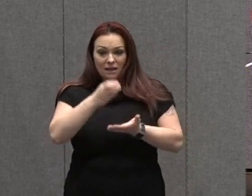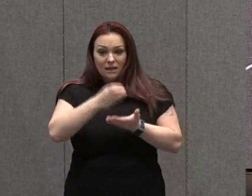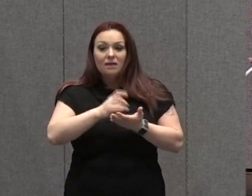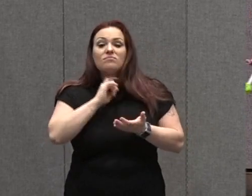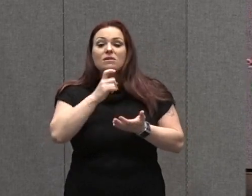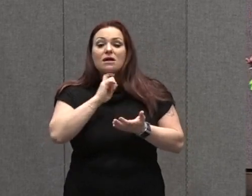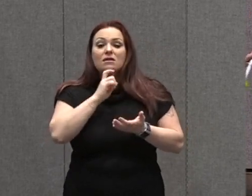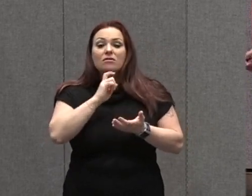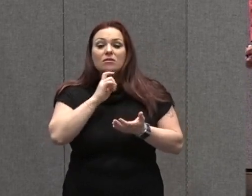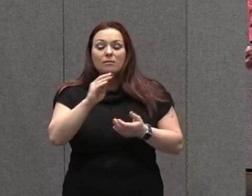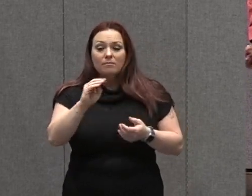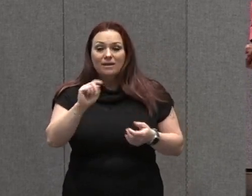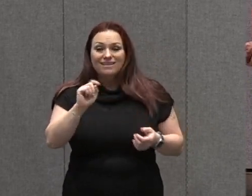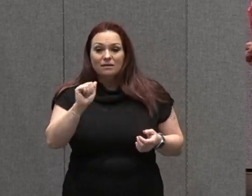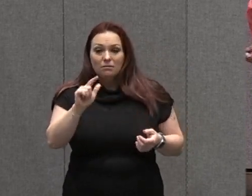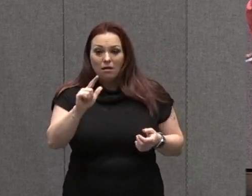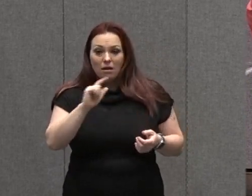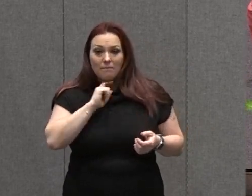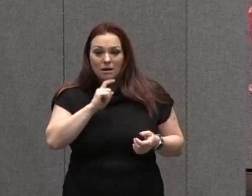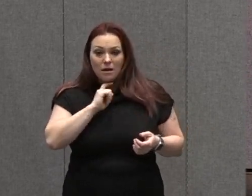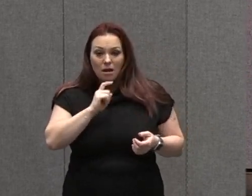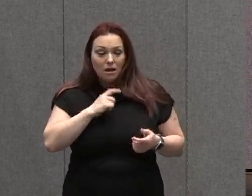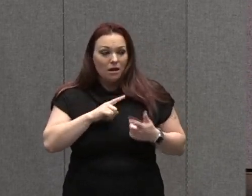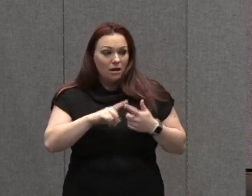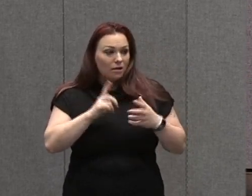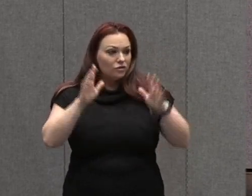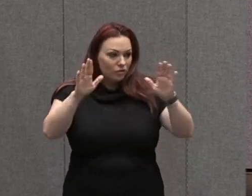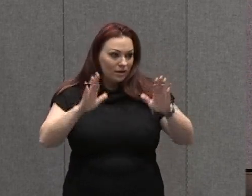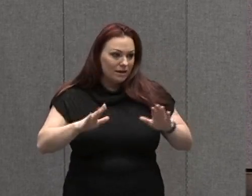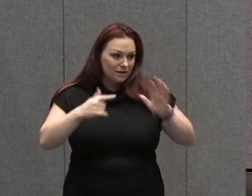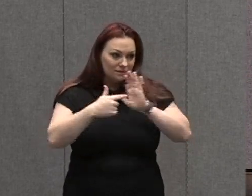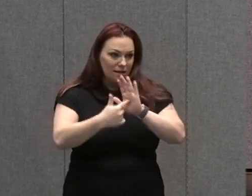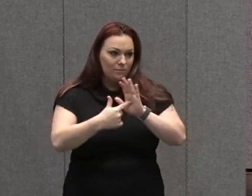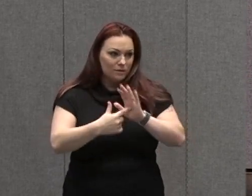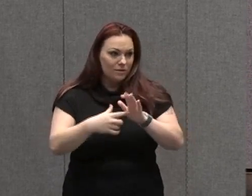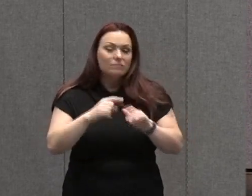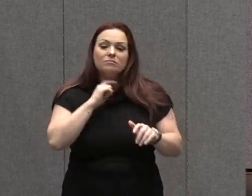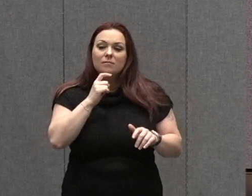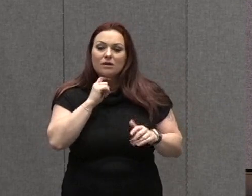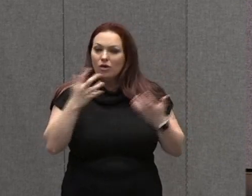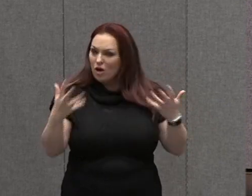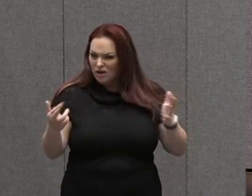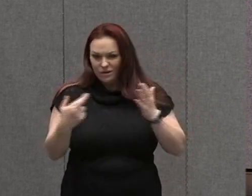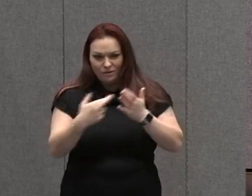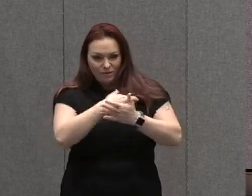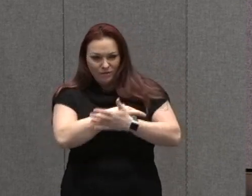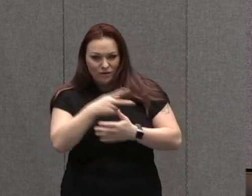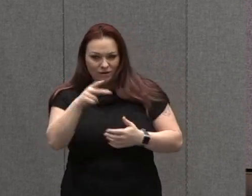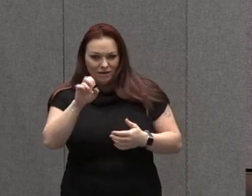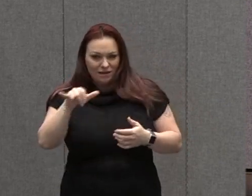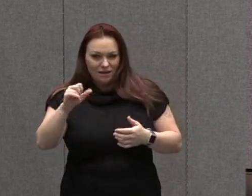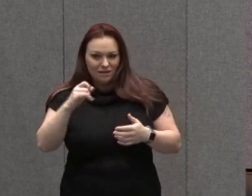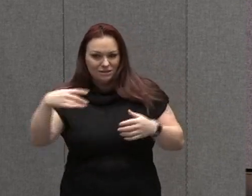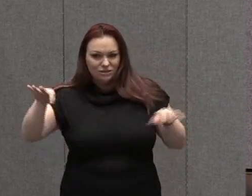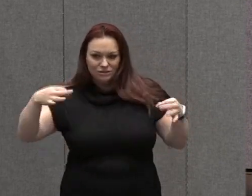Metal, so you could, well all of these are great examples of metal. And the keys and they make a shakey sound.